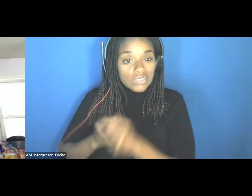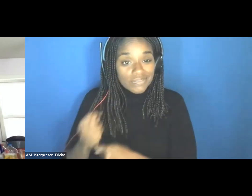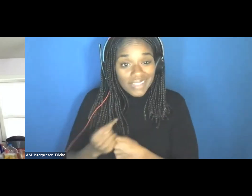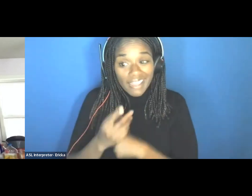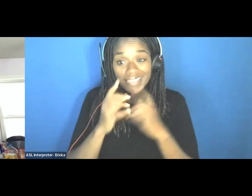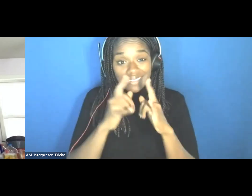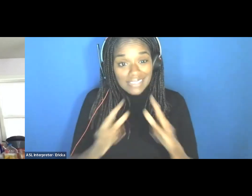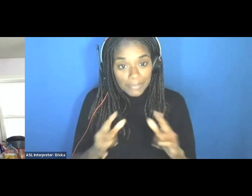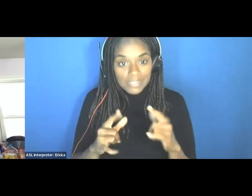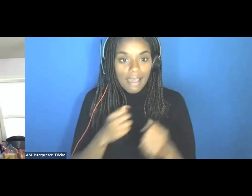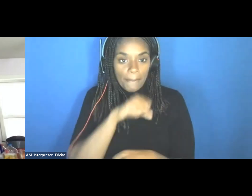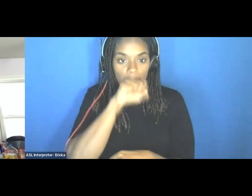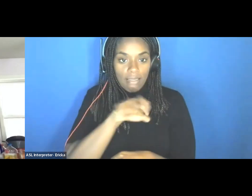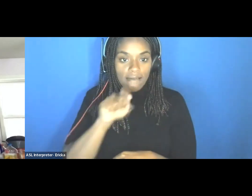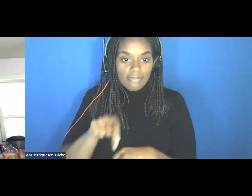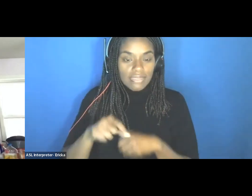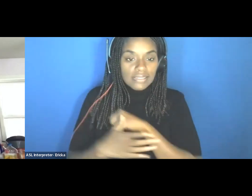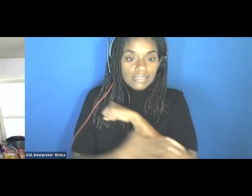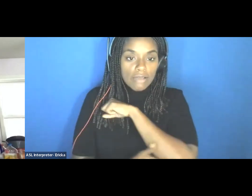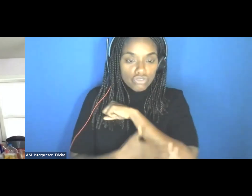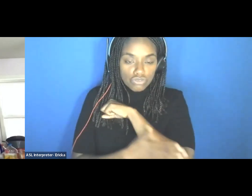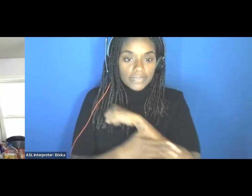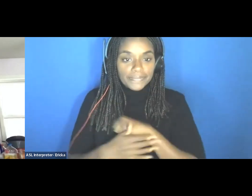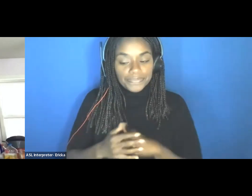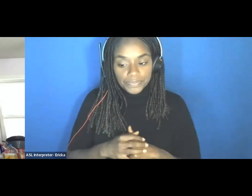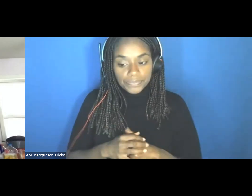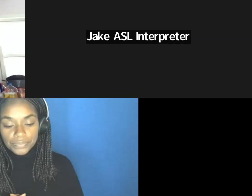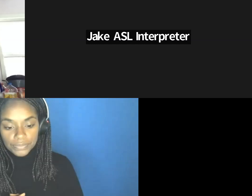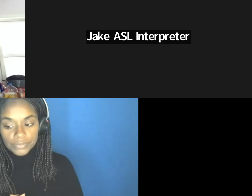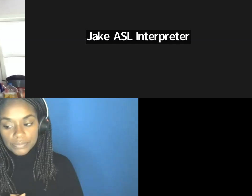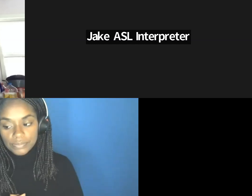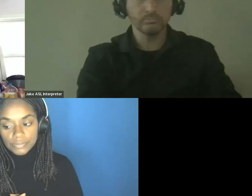We have the right to still love our language, culture, and traditions.